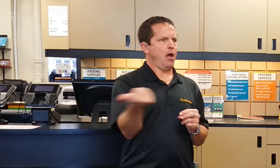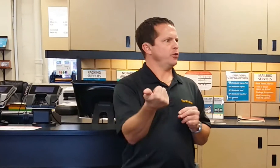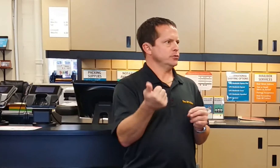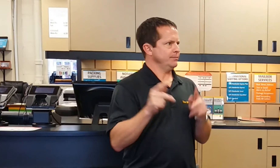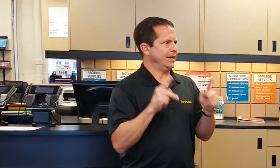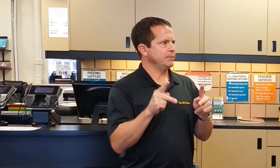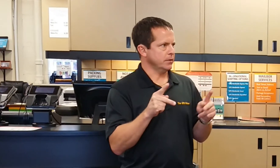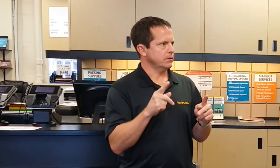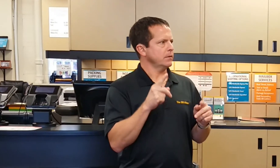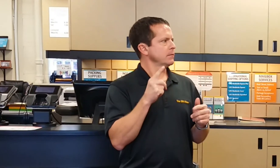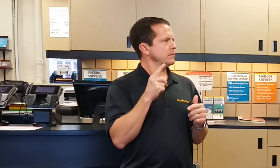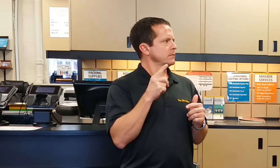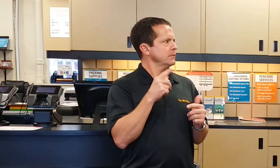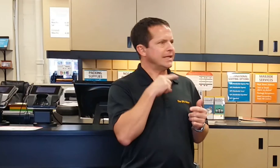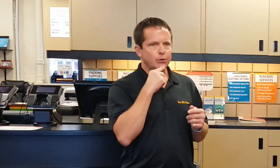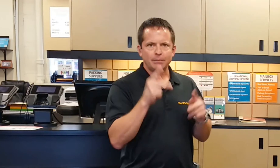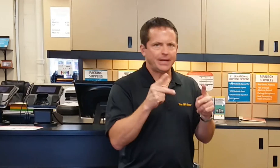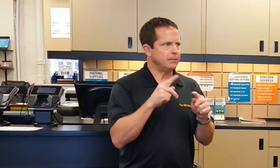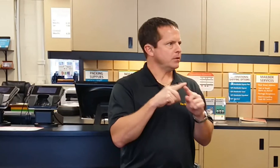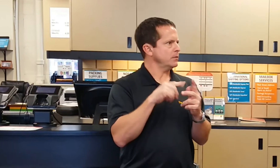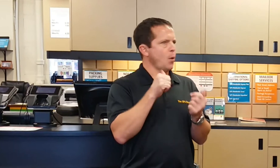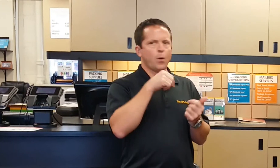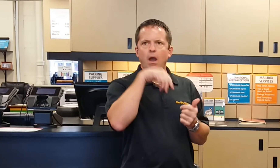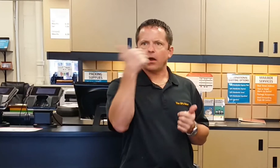they said other people, other hearing people, other people with disabilities,